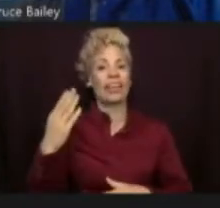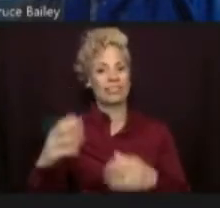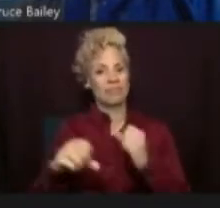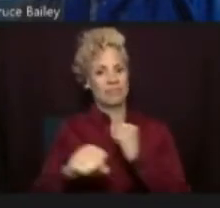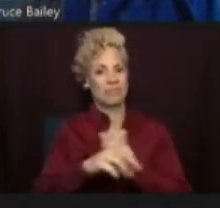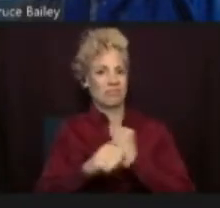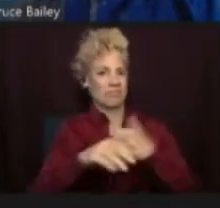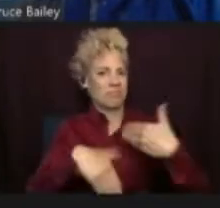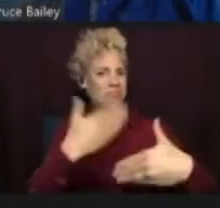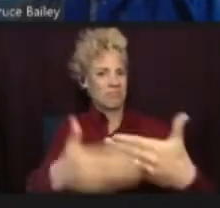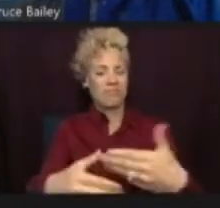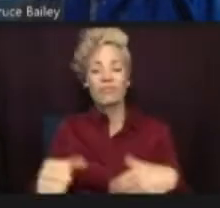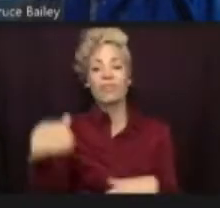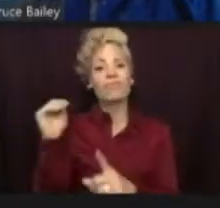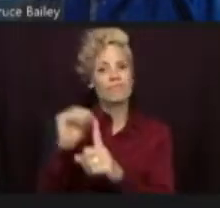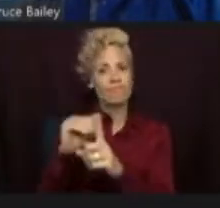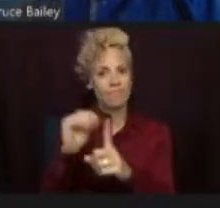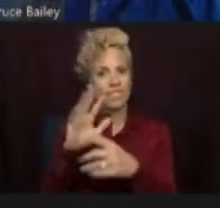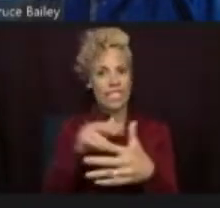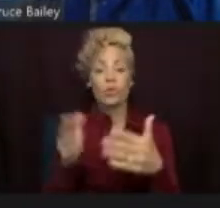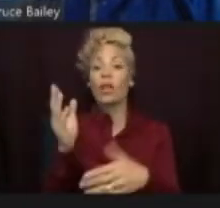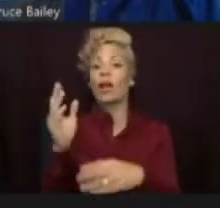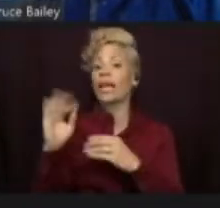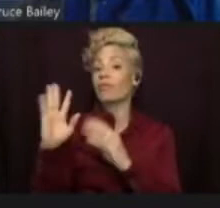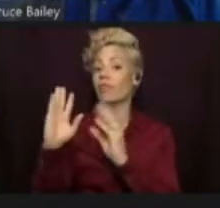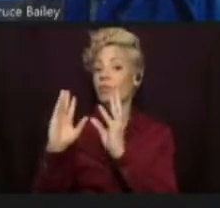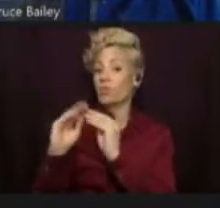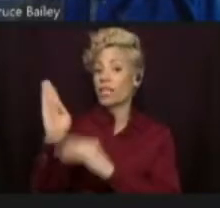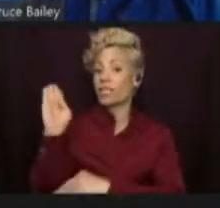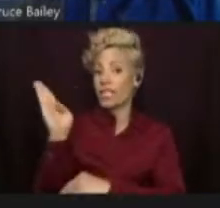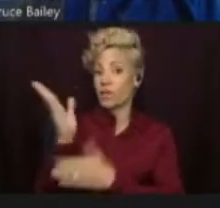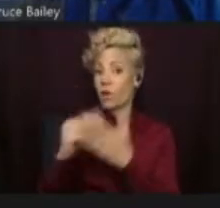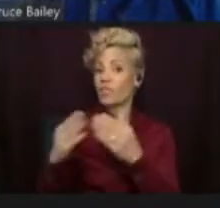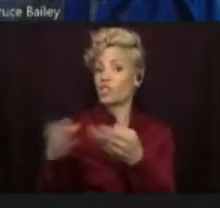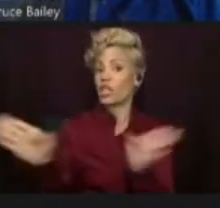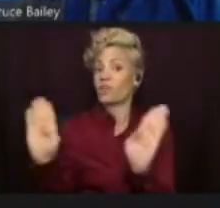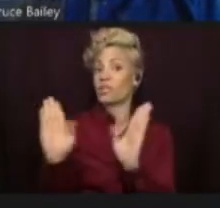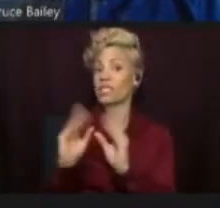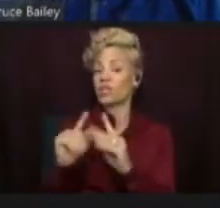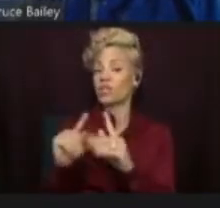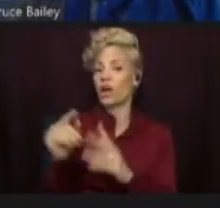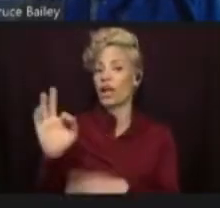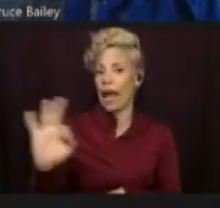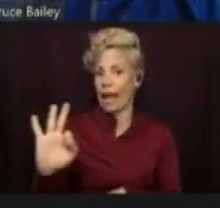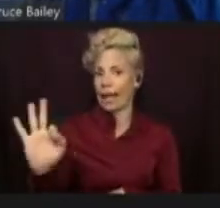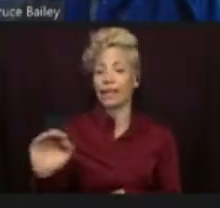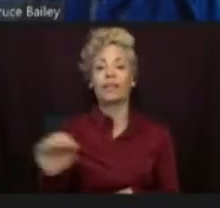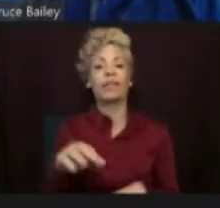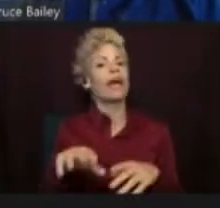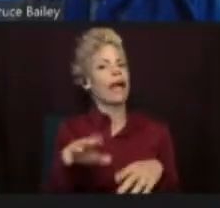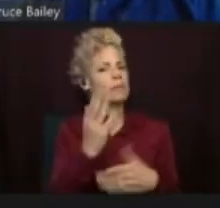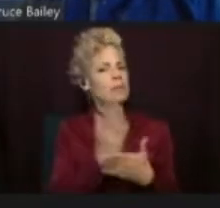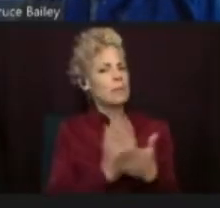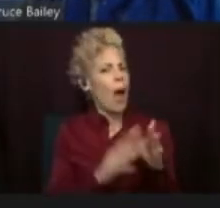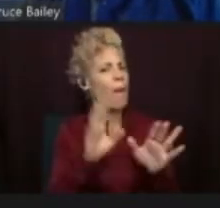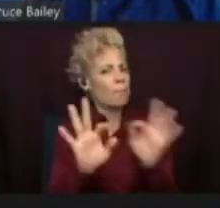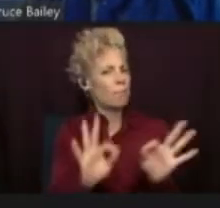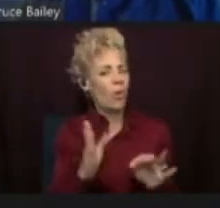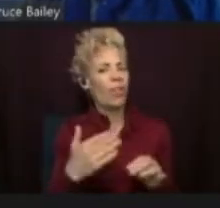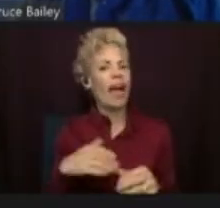presentations that are part of our general sessions premiere at 9:00 AM, and select sessions will have live Q and A. Make sure to check out our session schedule